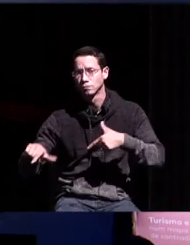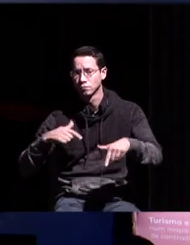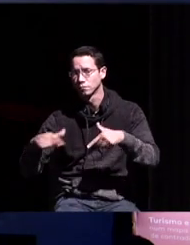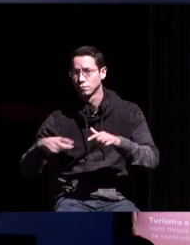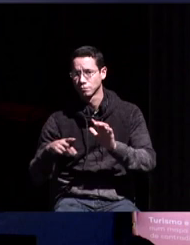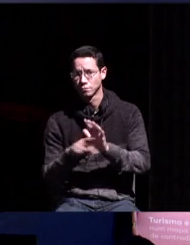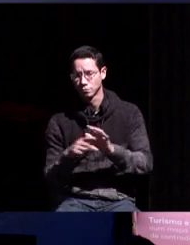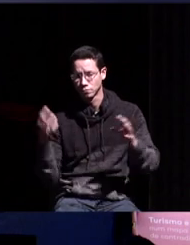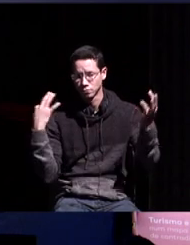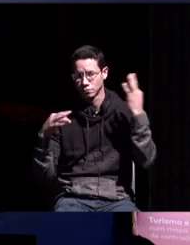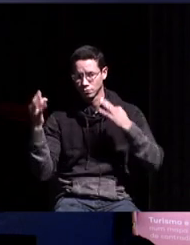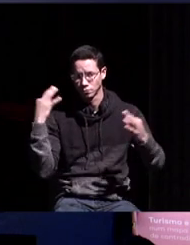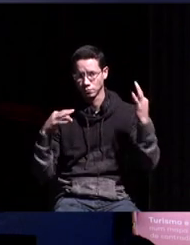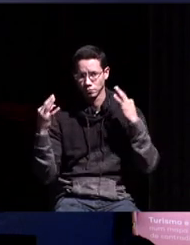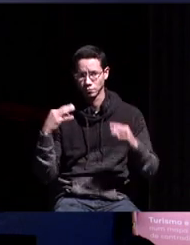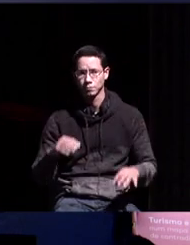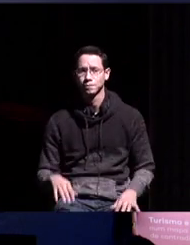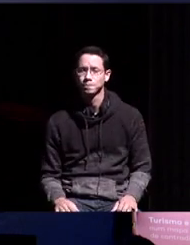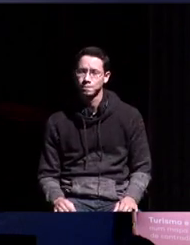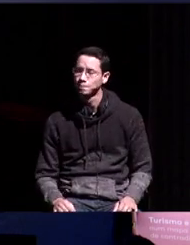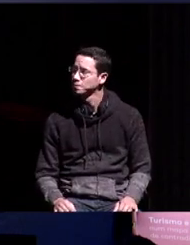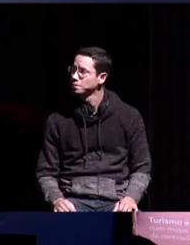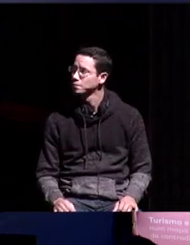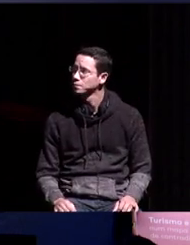Basically,